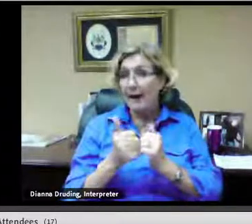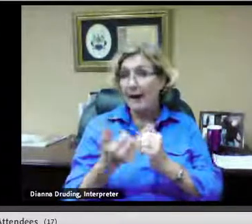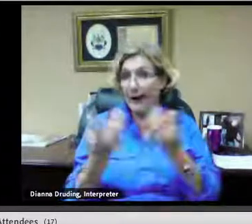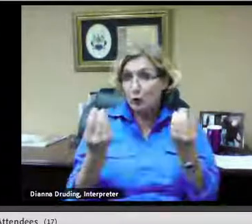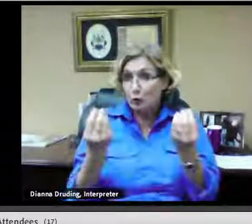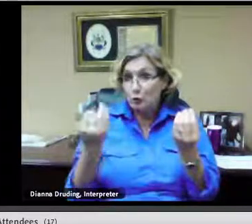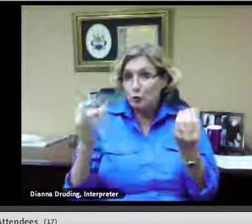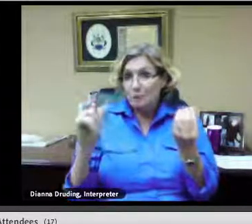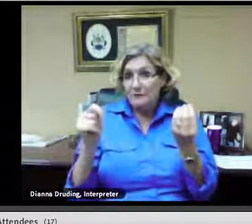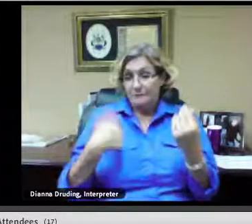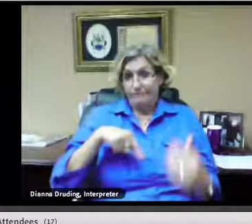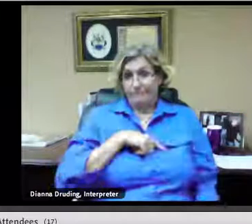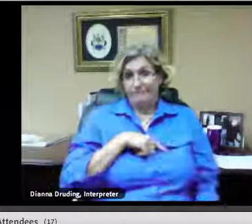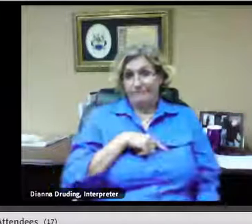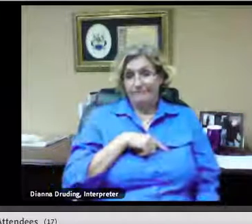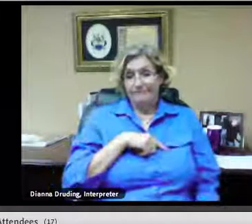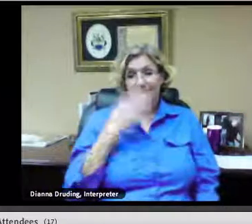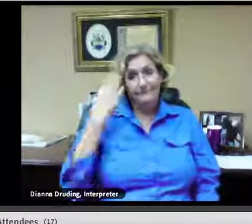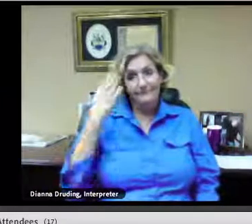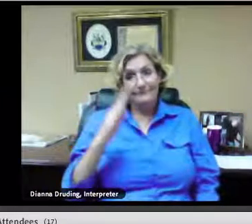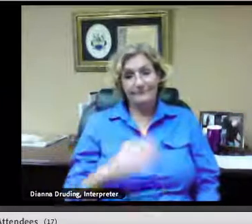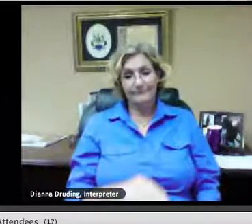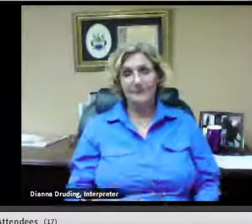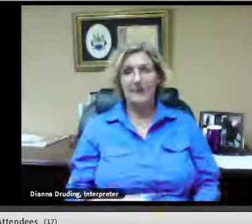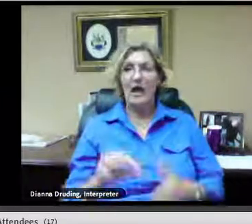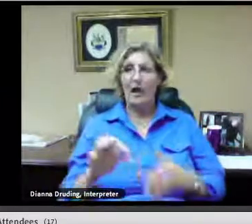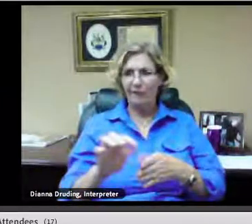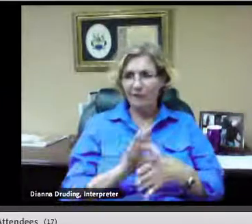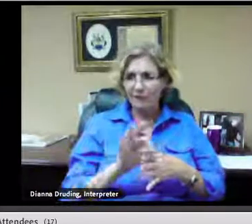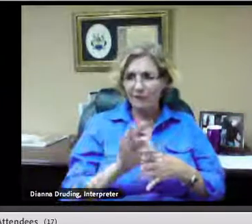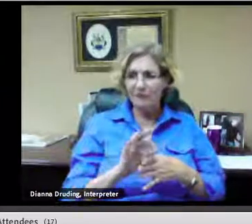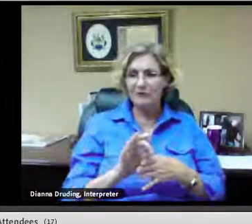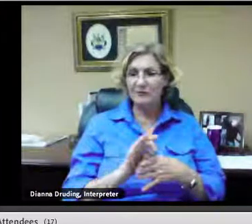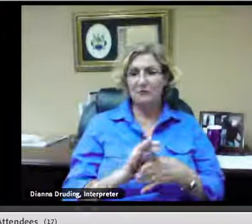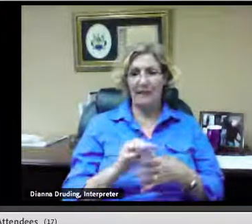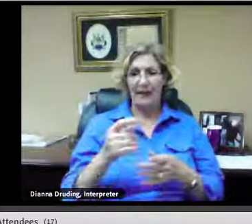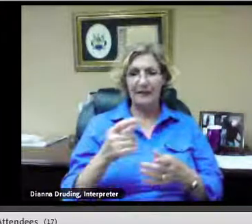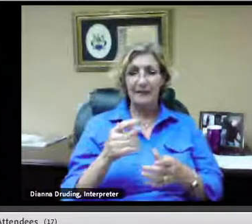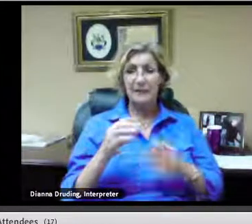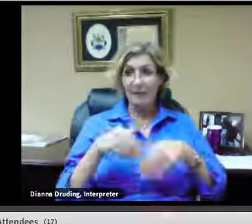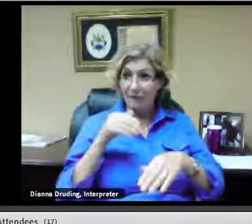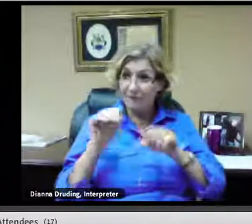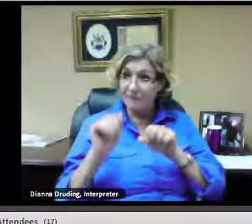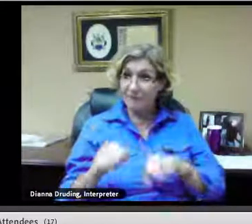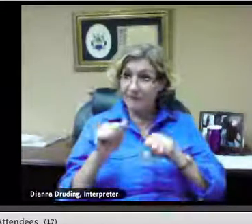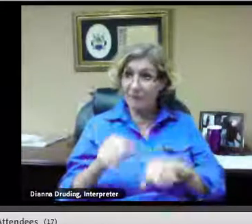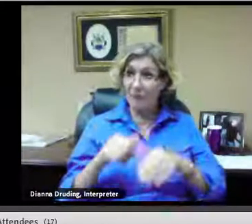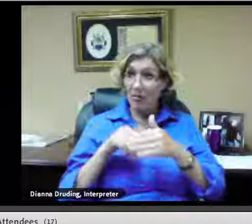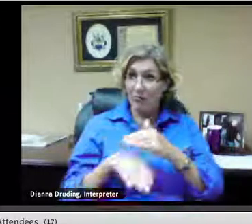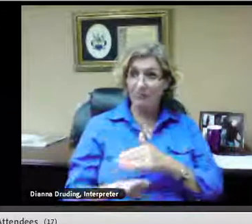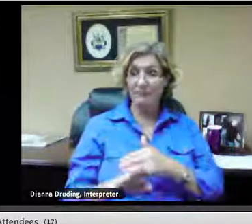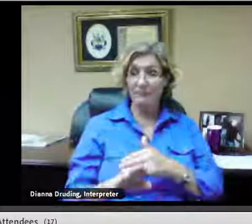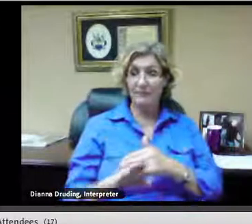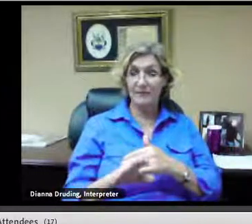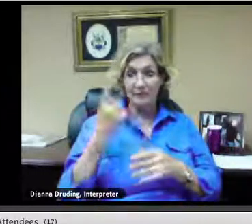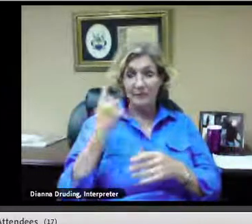providing users with sufficient time to read and use content, or are things scrolling by and, you know, zipping by very quickly?